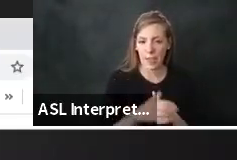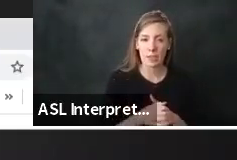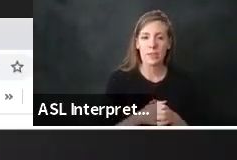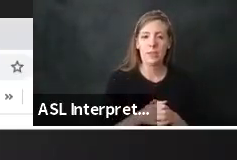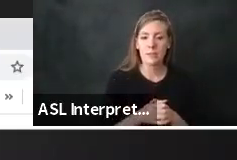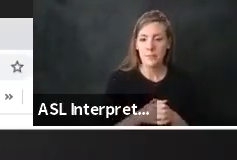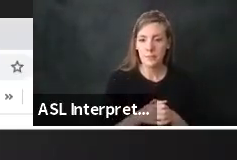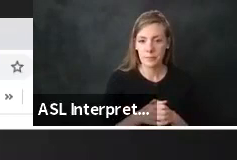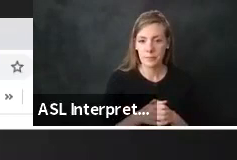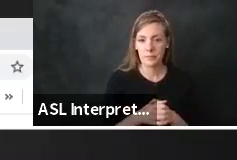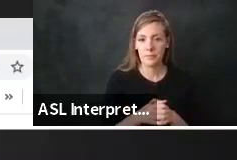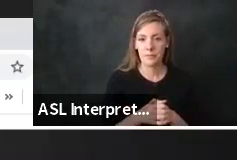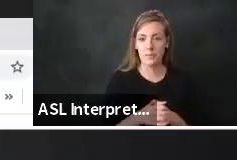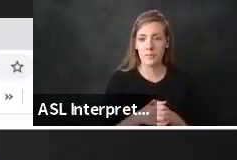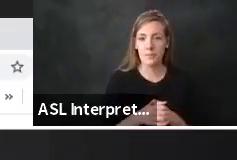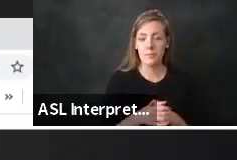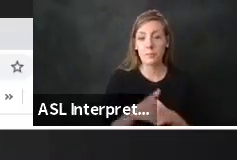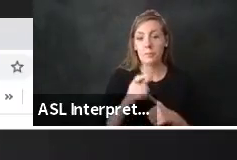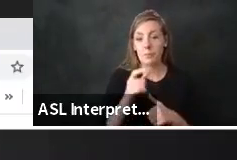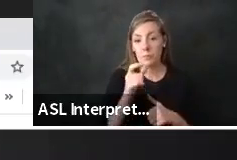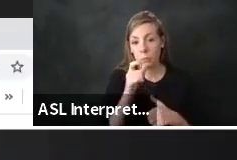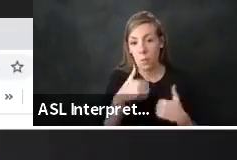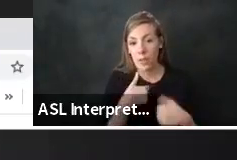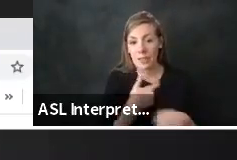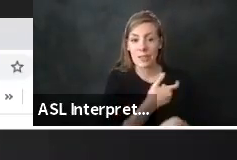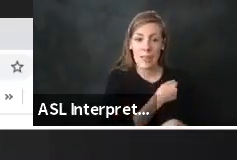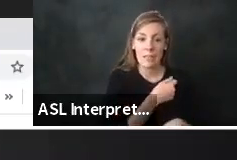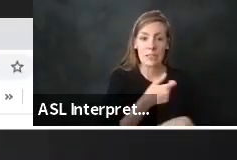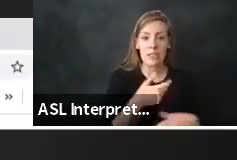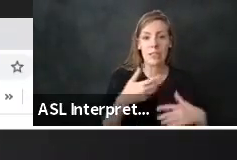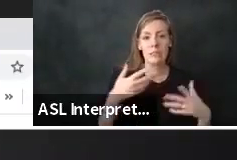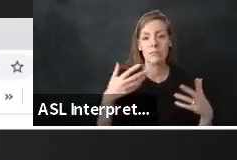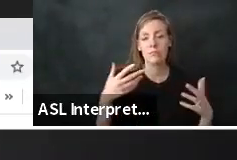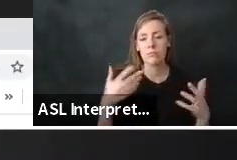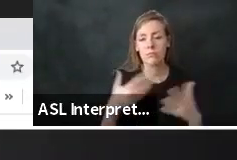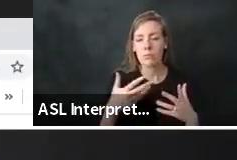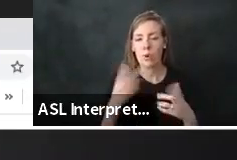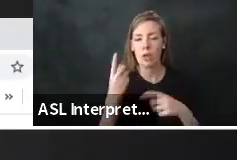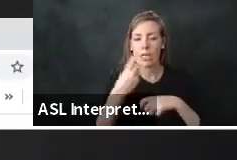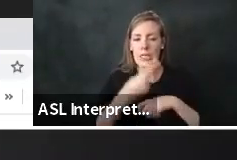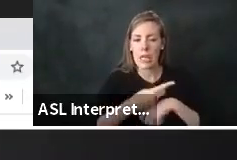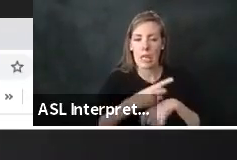Vaccinated what vaccination rates are by different regions of the county hospital